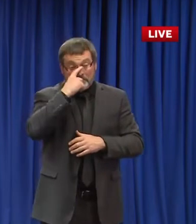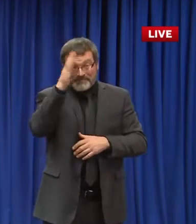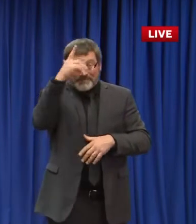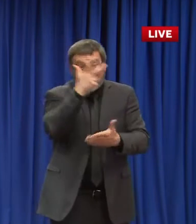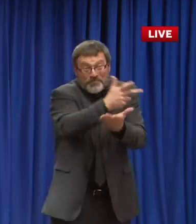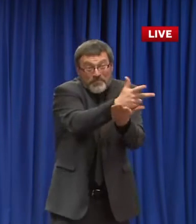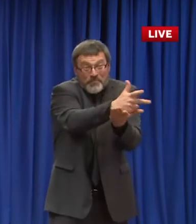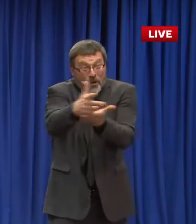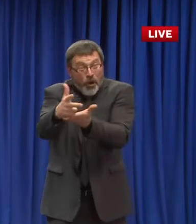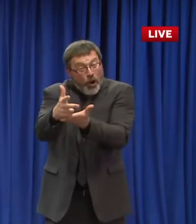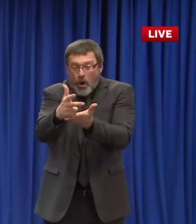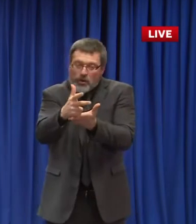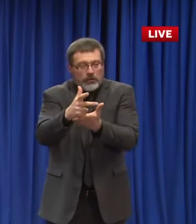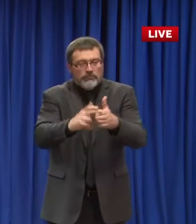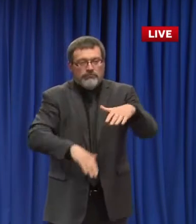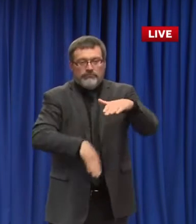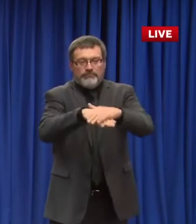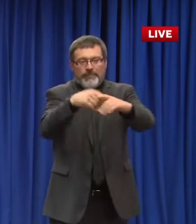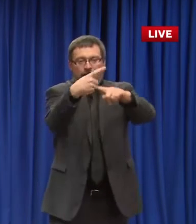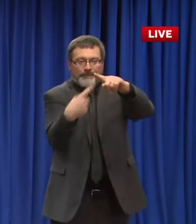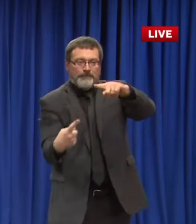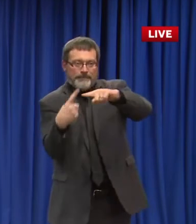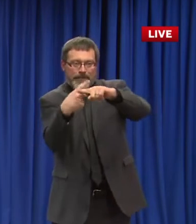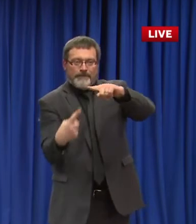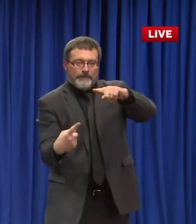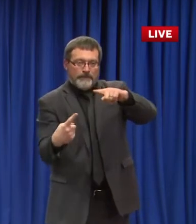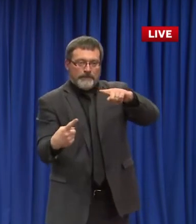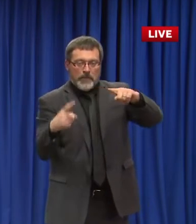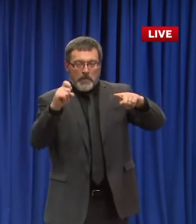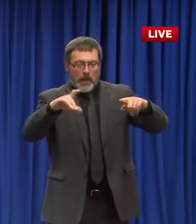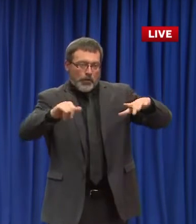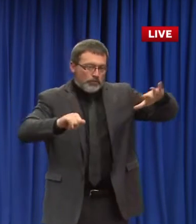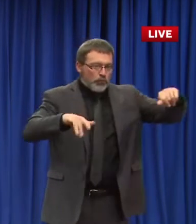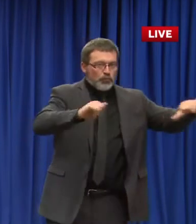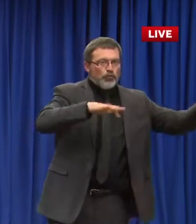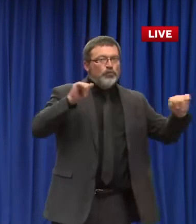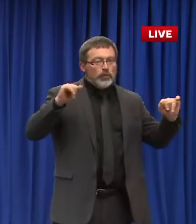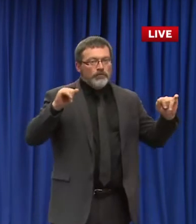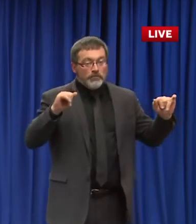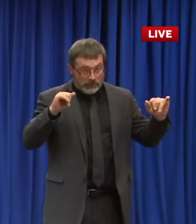WE CAN TAKE ADDITIONAL STEPS BUT STATE PARKING LOTS WILL BE LIMITED TO 50% CASSIDY AND THERE WILL BE NO RECURRENTLY.